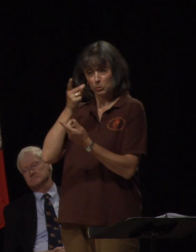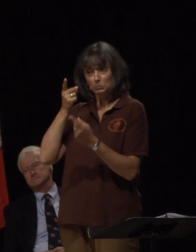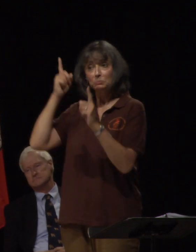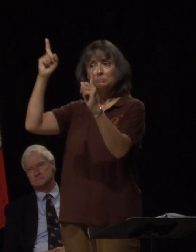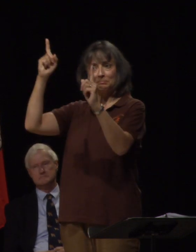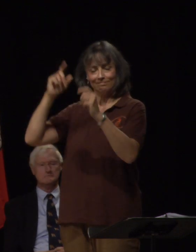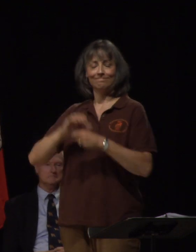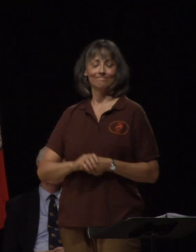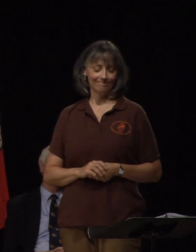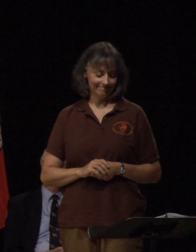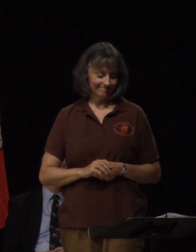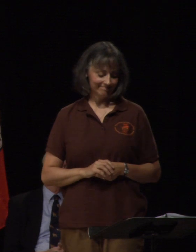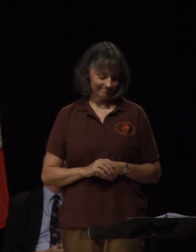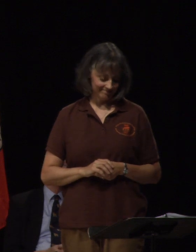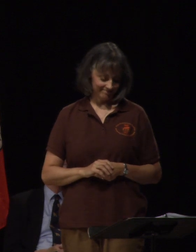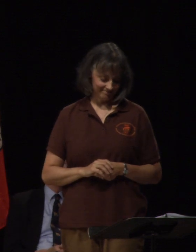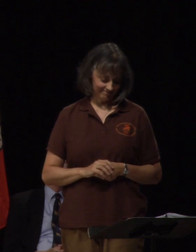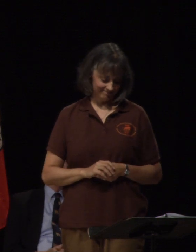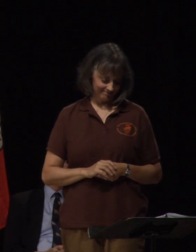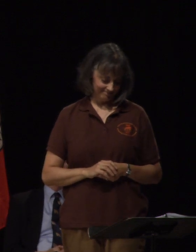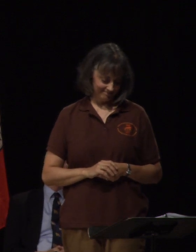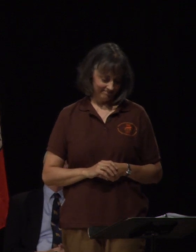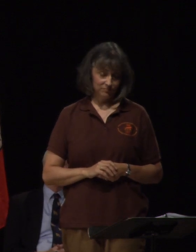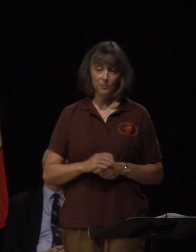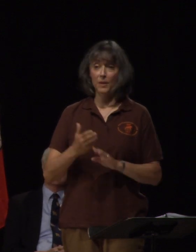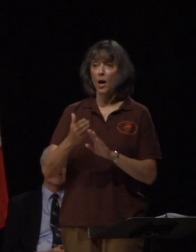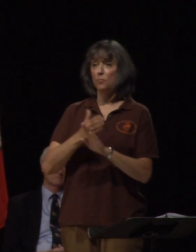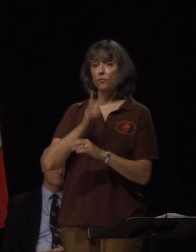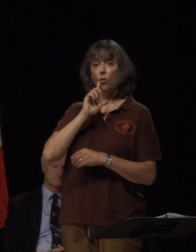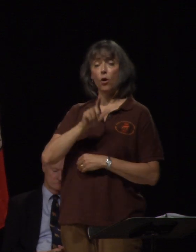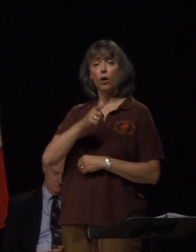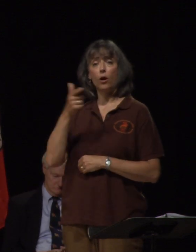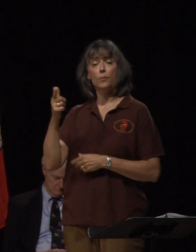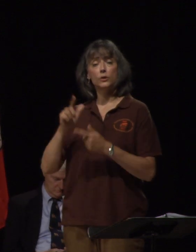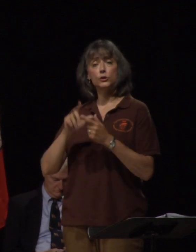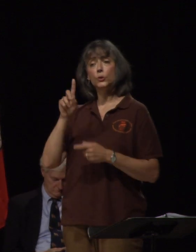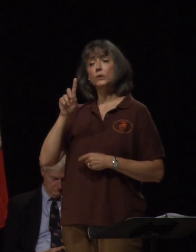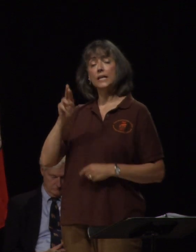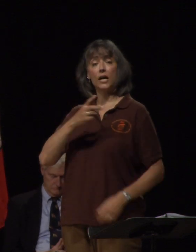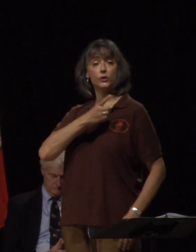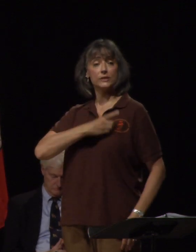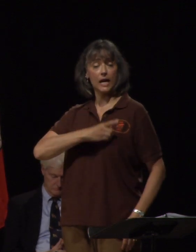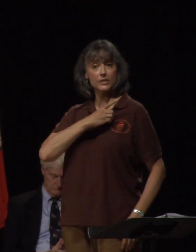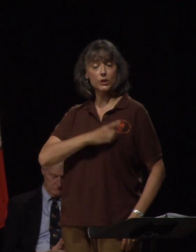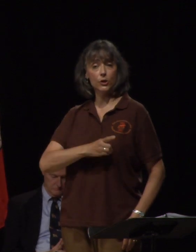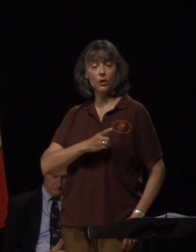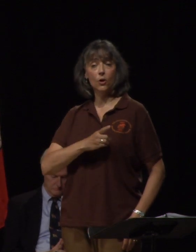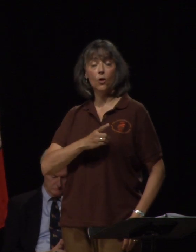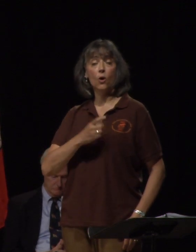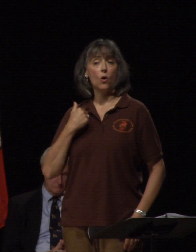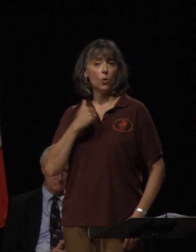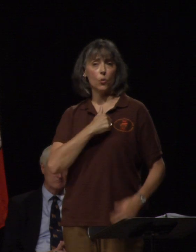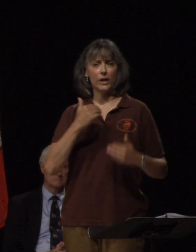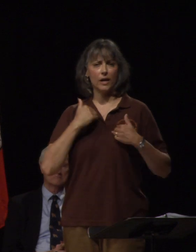GOVERNMENT AS WELL. BEFORE TURNING THE PODIUM OVER TO DR. DESTLER, WE HAVE ANOTHER WONDERFUL SHORT VIDEO TO SHARE